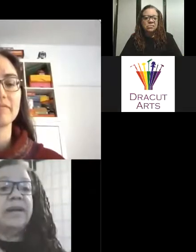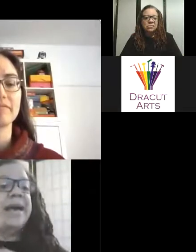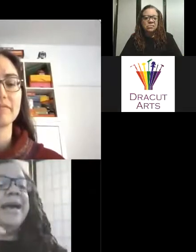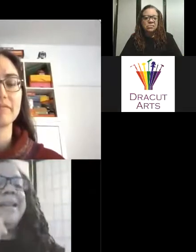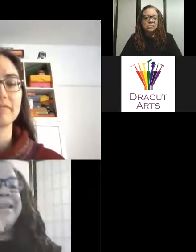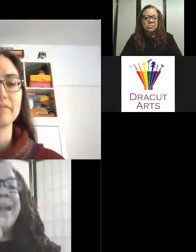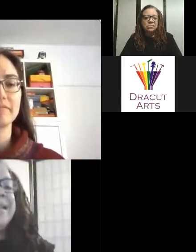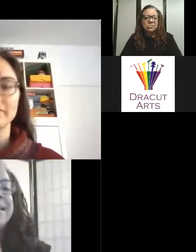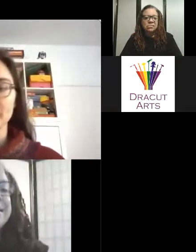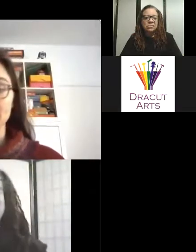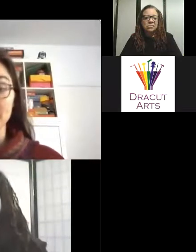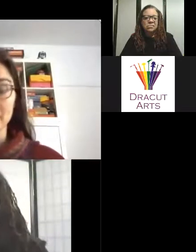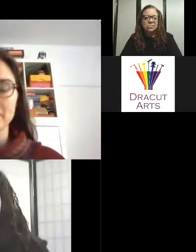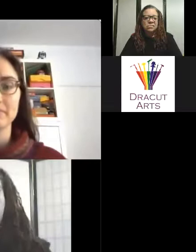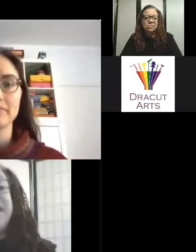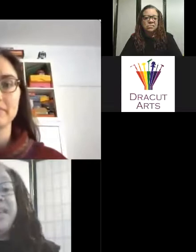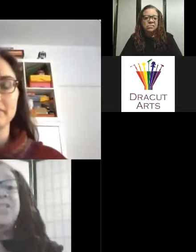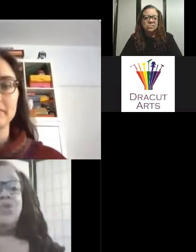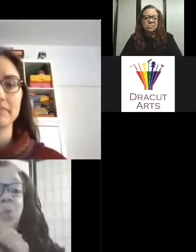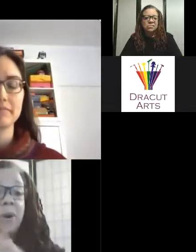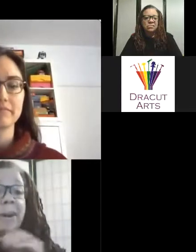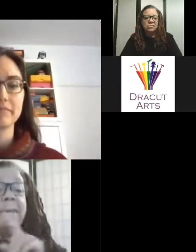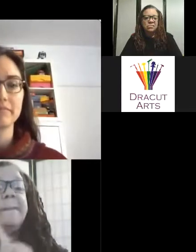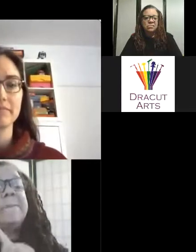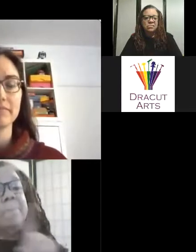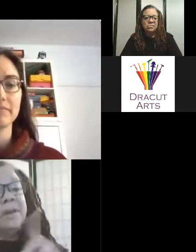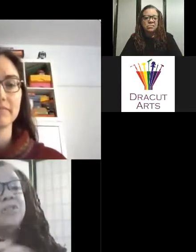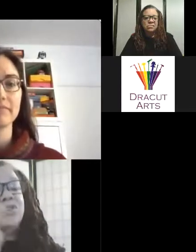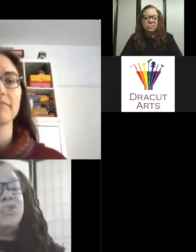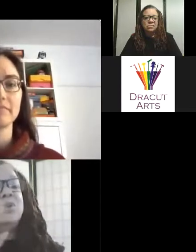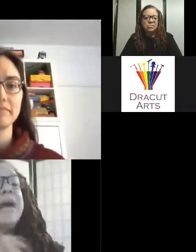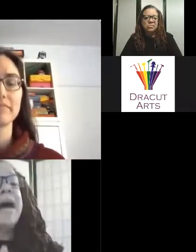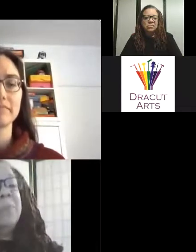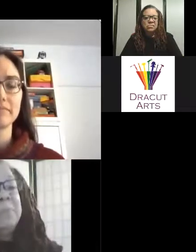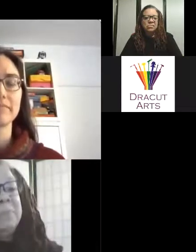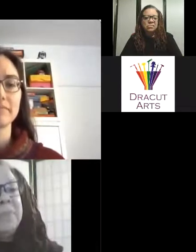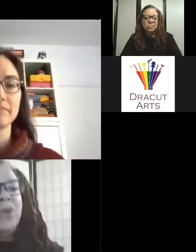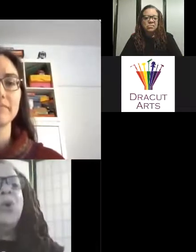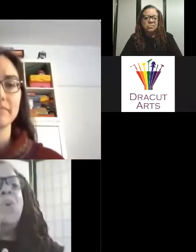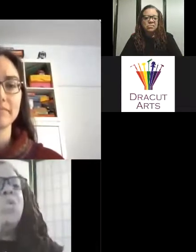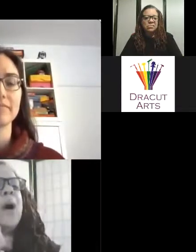just to tell it the way he told it, but to use our perspective. We have to say: Who else needs to be in this story?